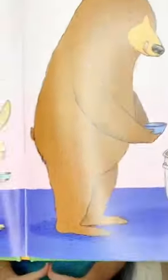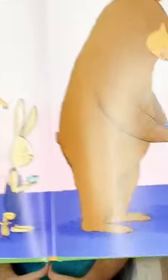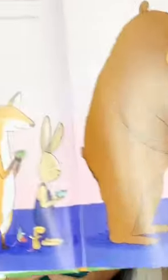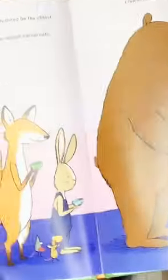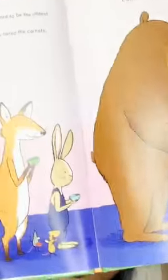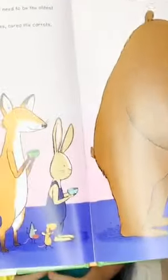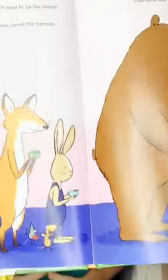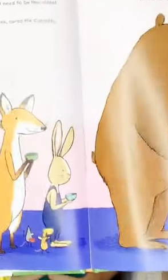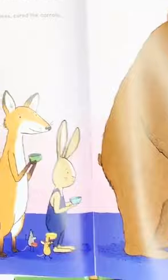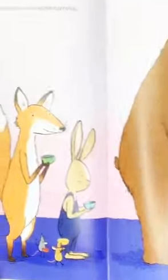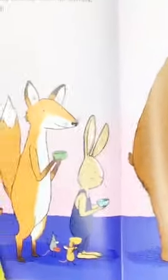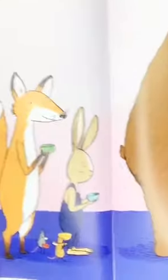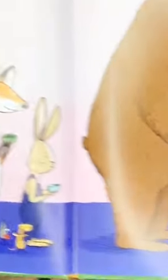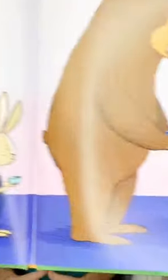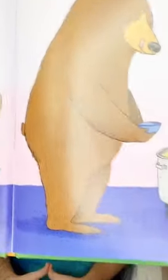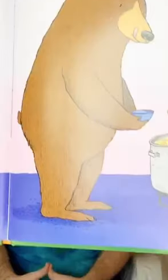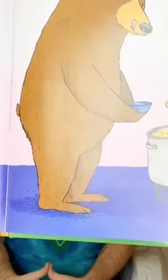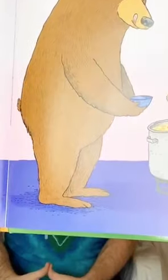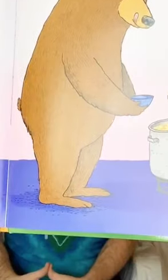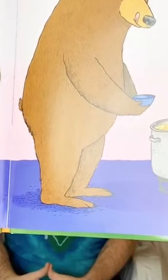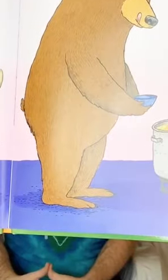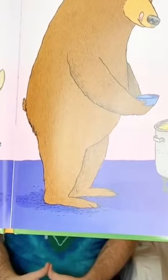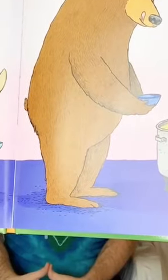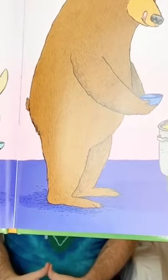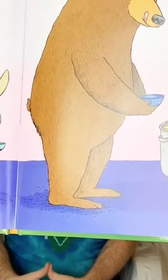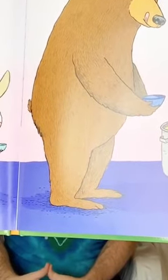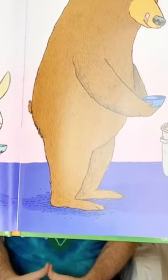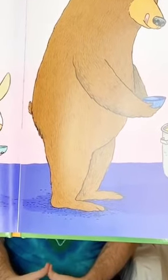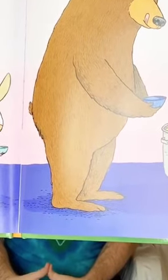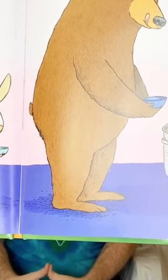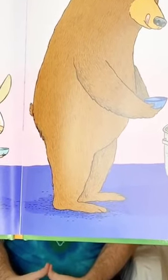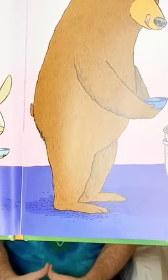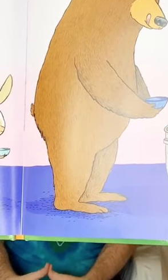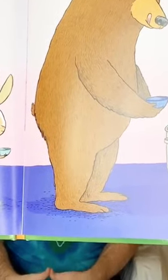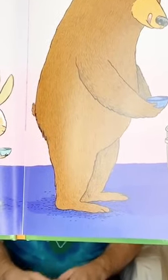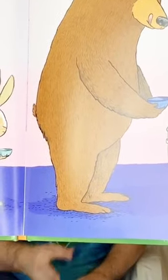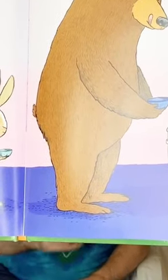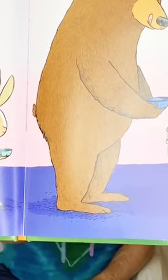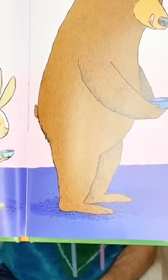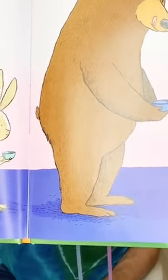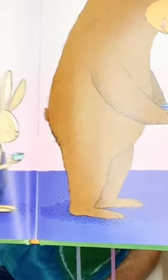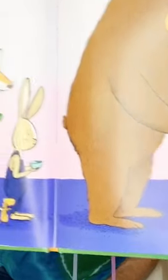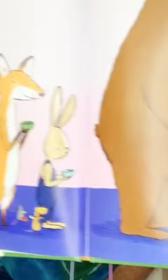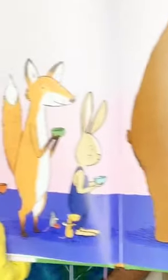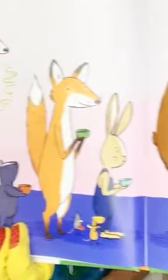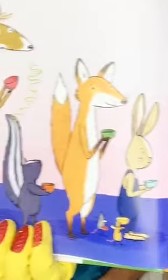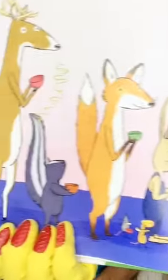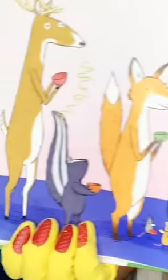because the camera is backed up for me. Anyways. Um, she cured the carrots. And then she made a carrot stew. And then everybody's eating